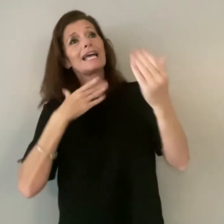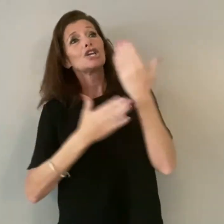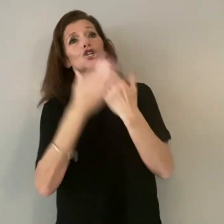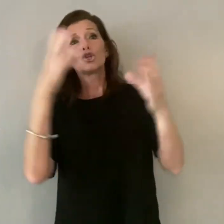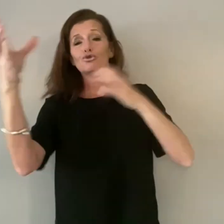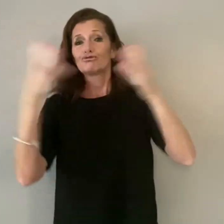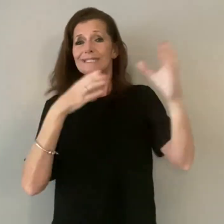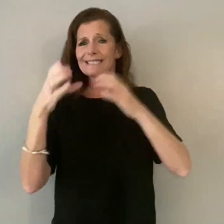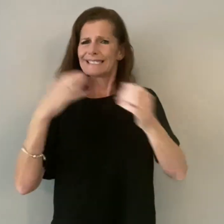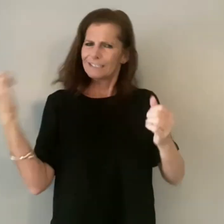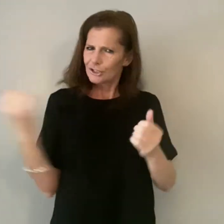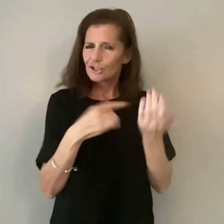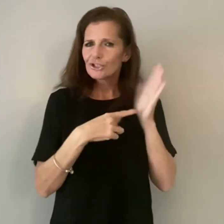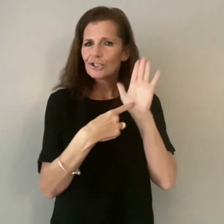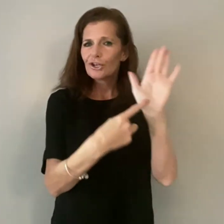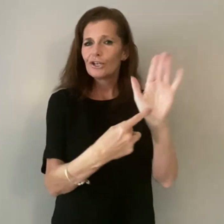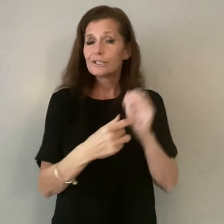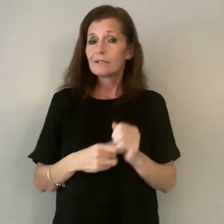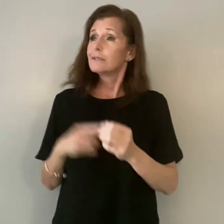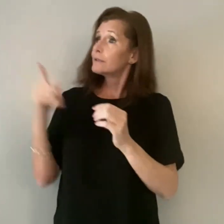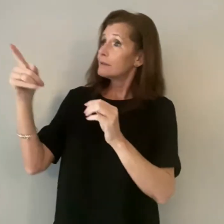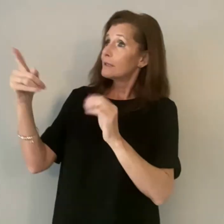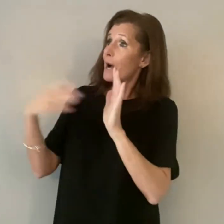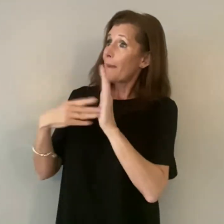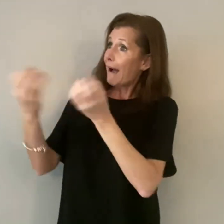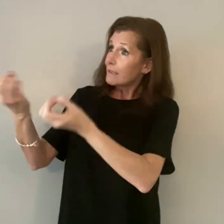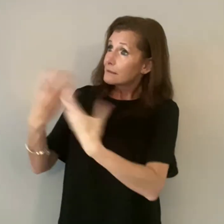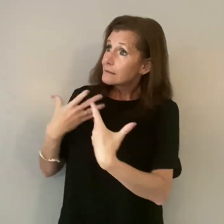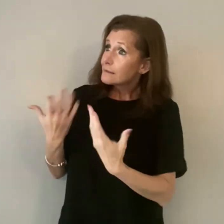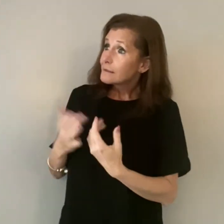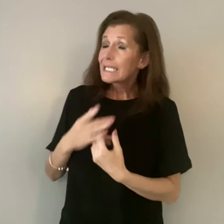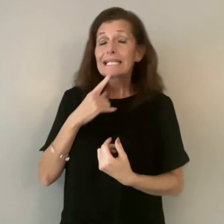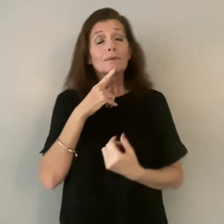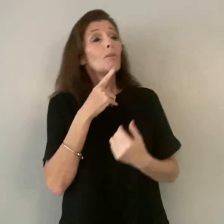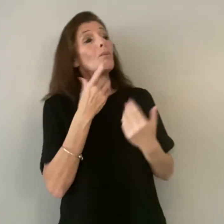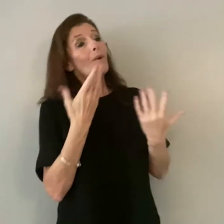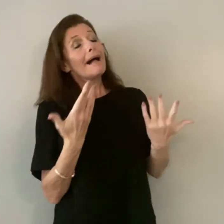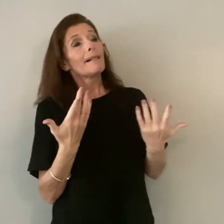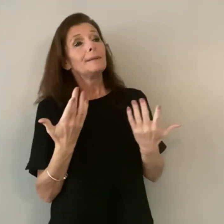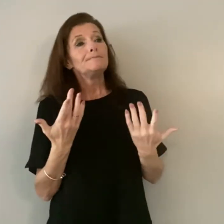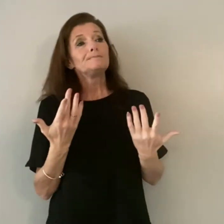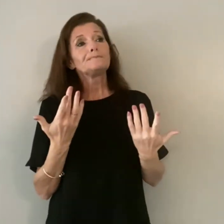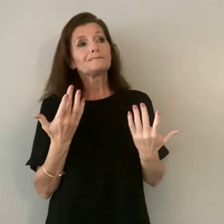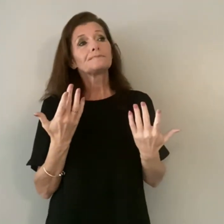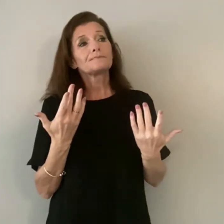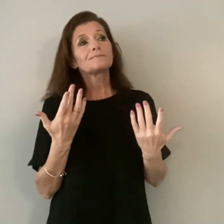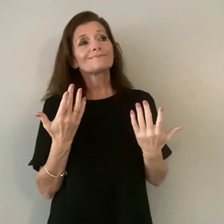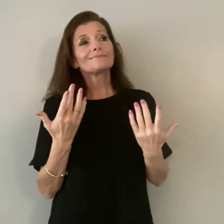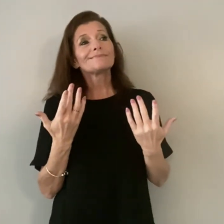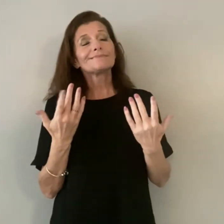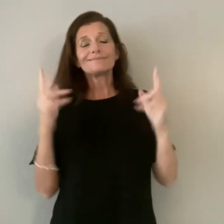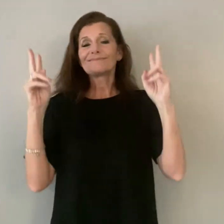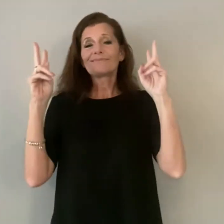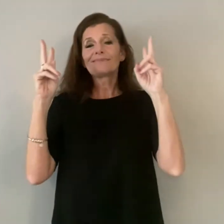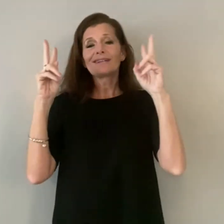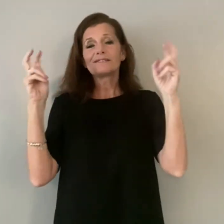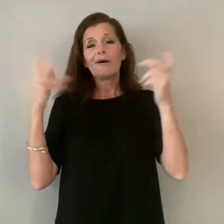we're looking for new people. Do you want to chip into that market at all? Yeah, this is a topic of conversation